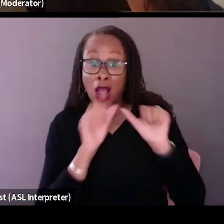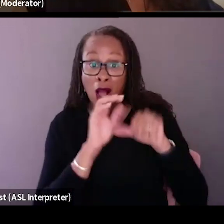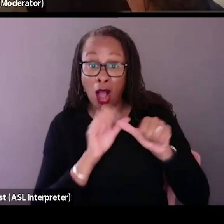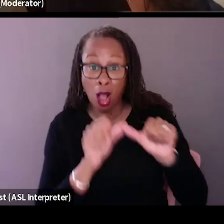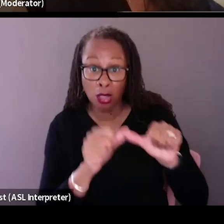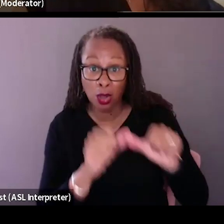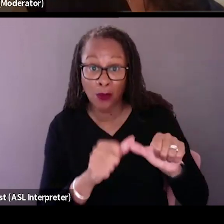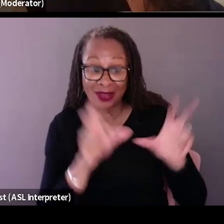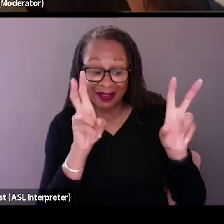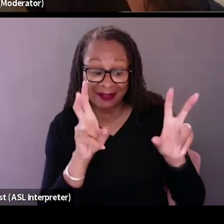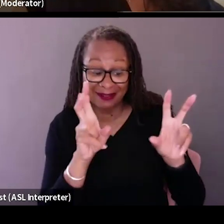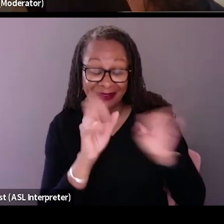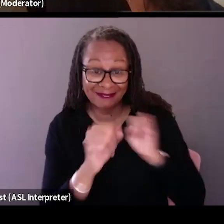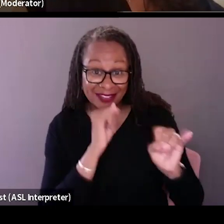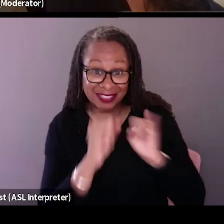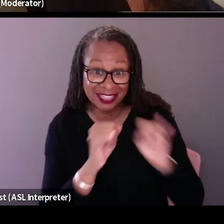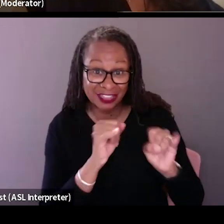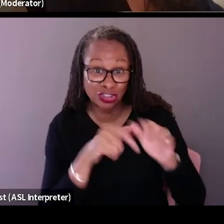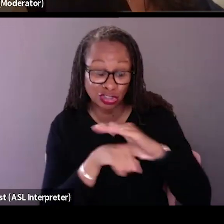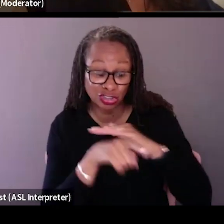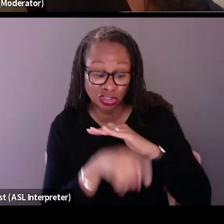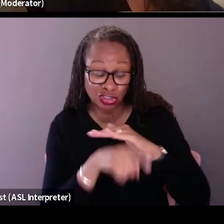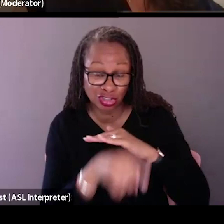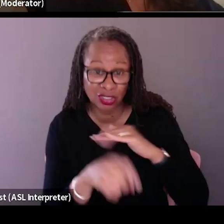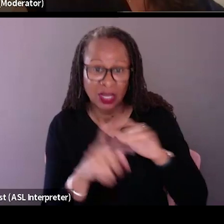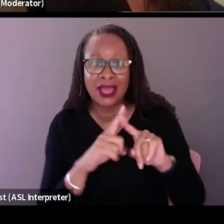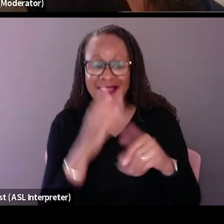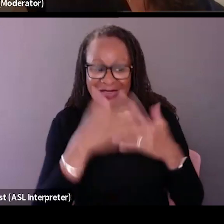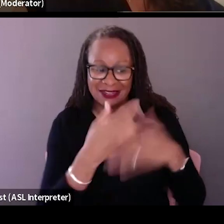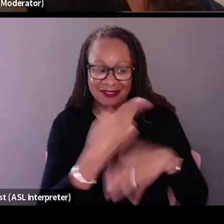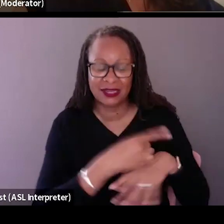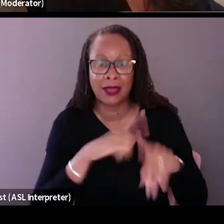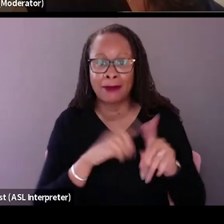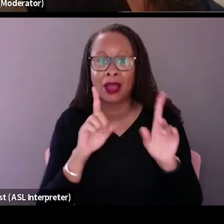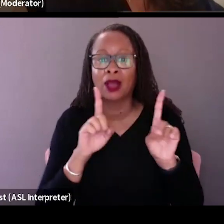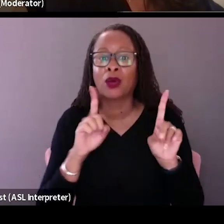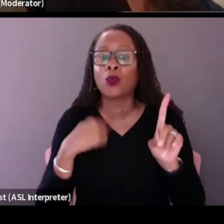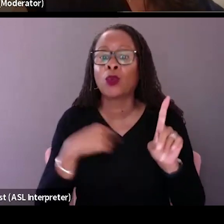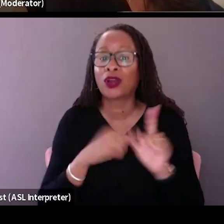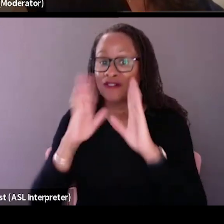at the end of the day, but here's our core, which are, you know, the boat wreck